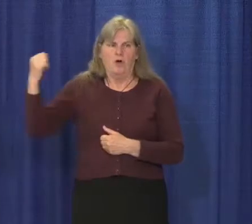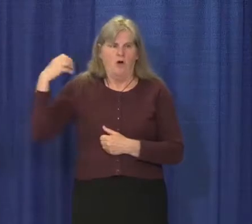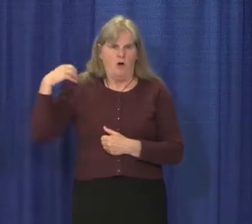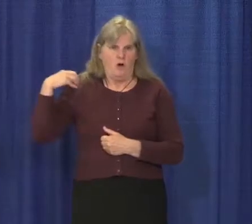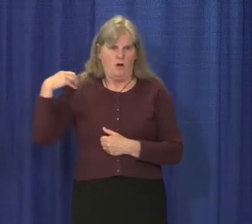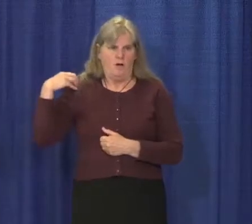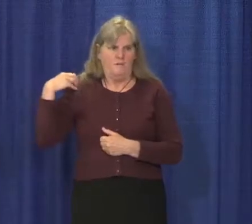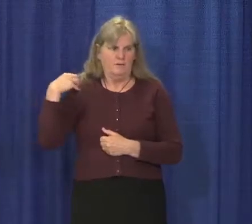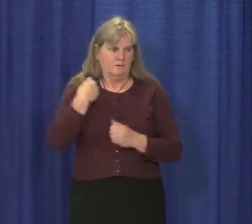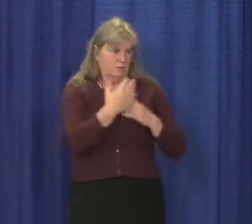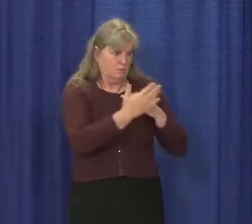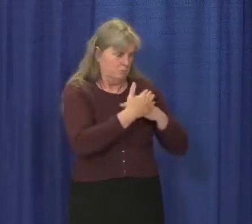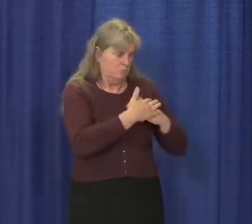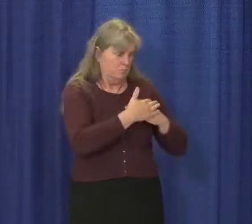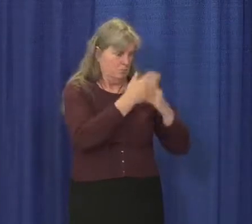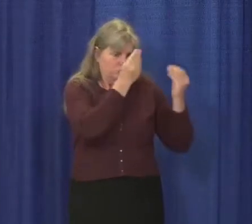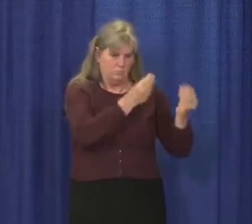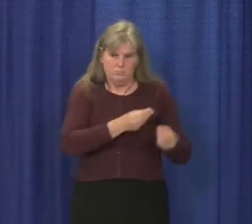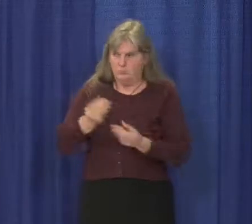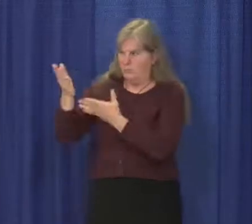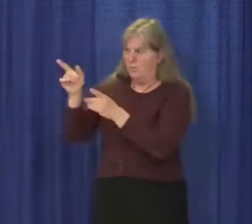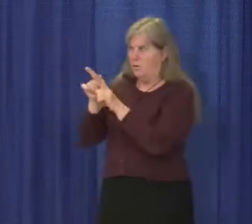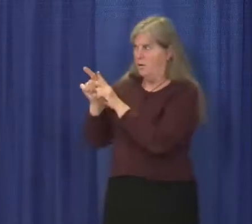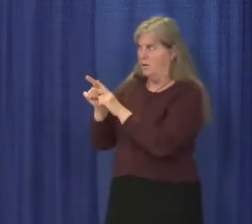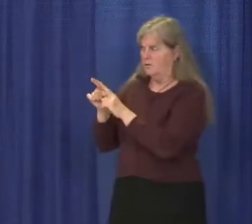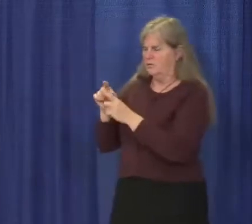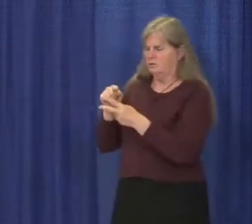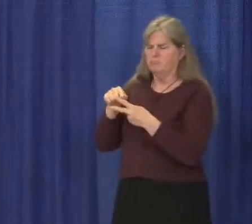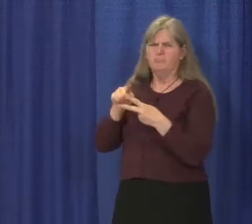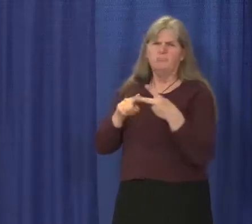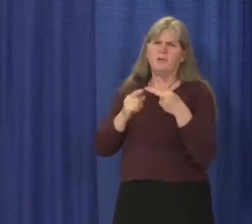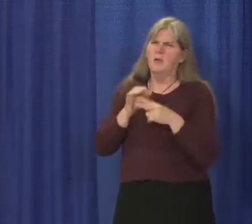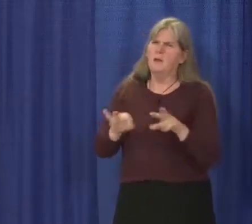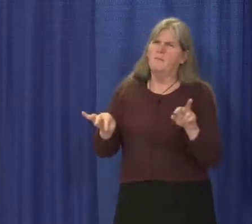open those borders. I can't reiterate how important